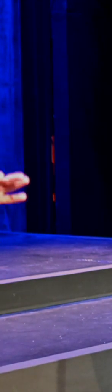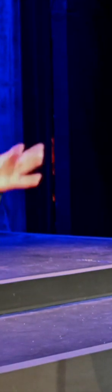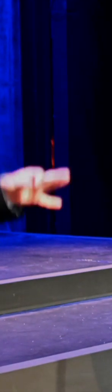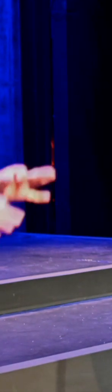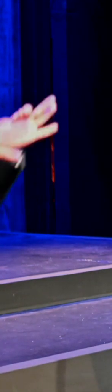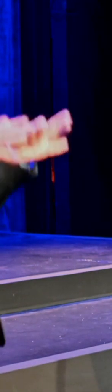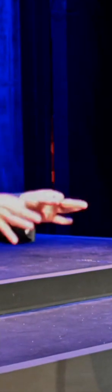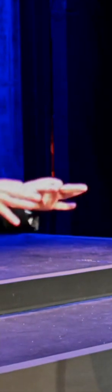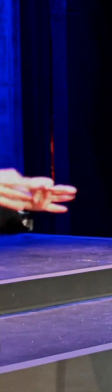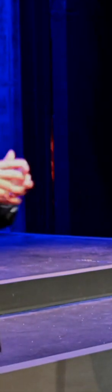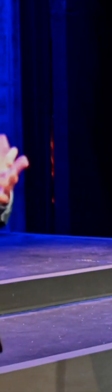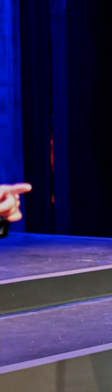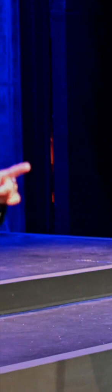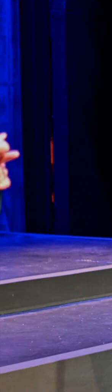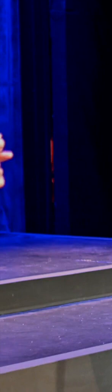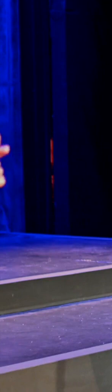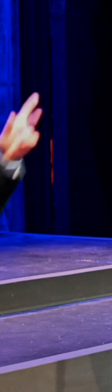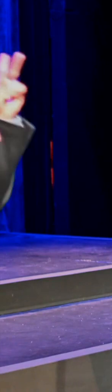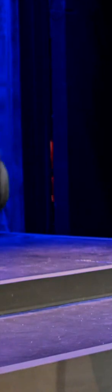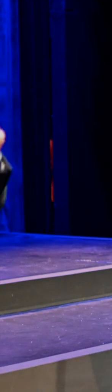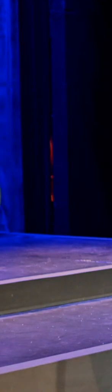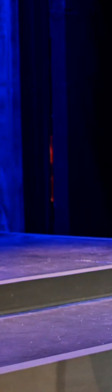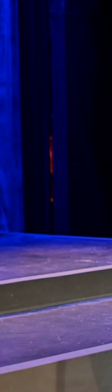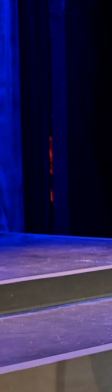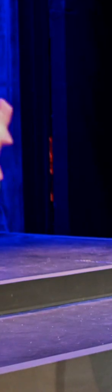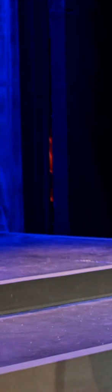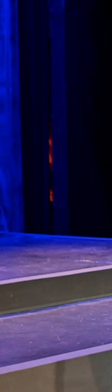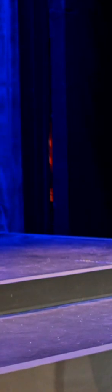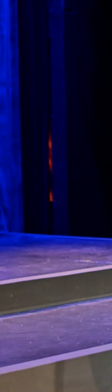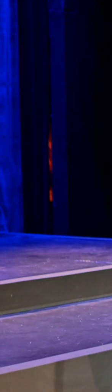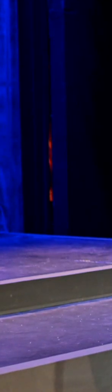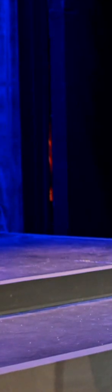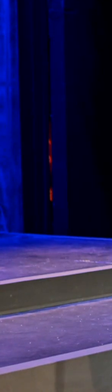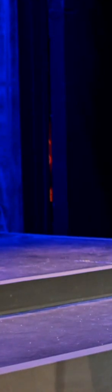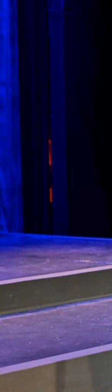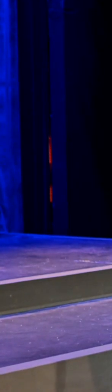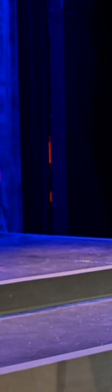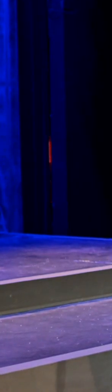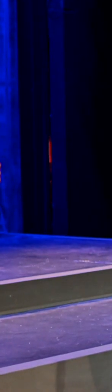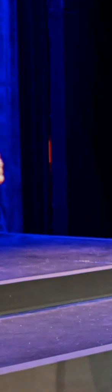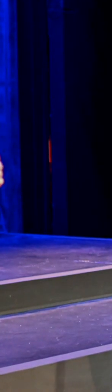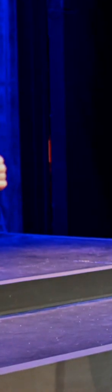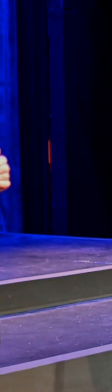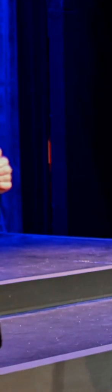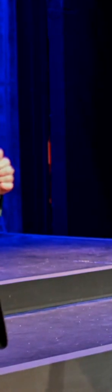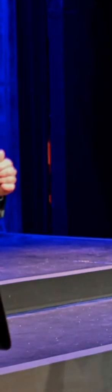Carolina but I have a disability and I'm proud of the fact that I do have a disability in over to